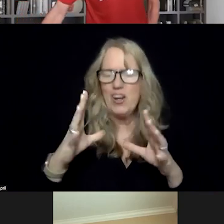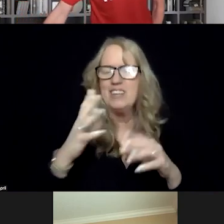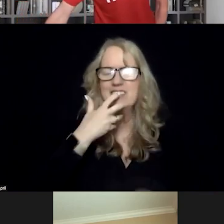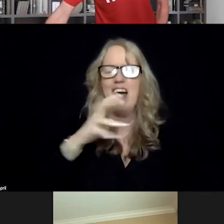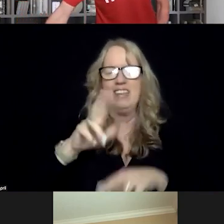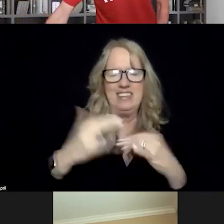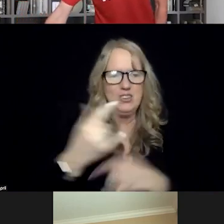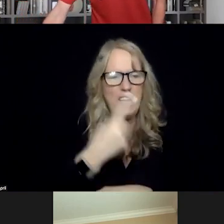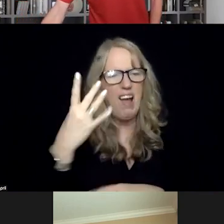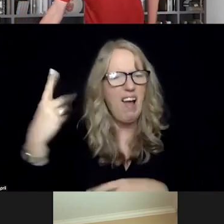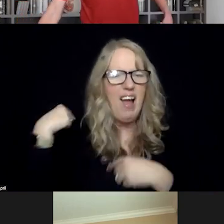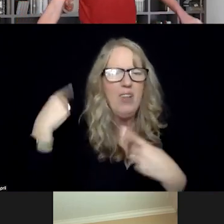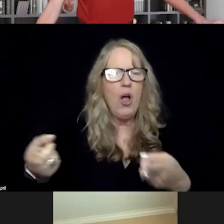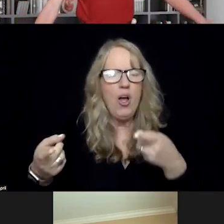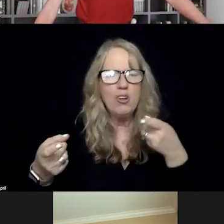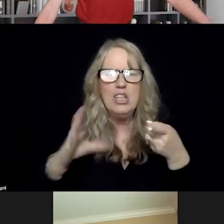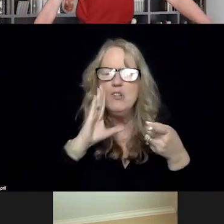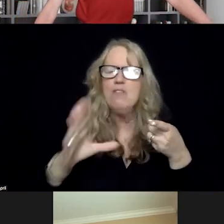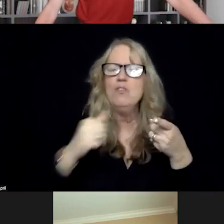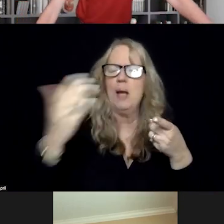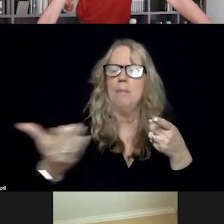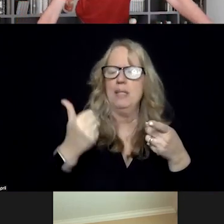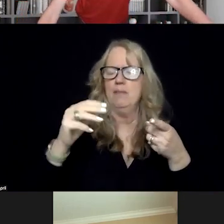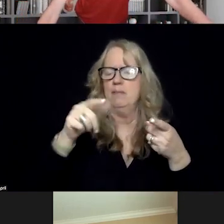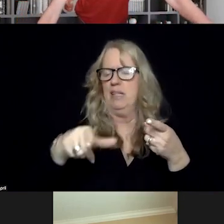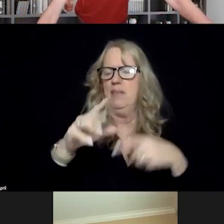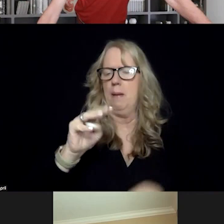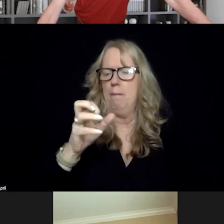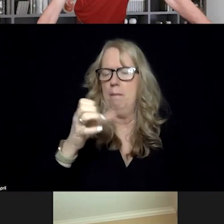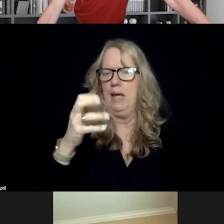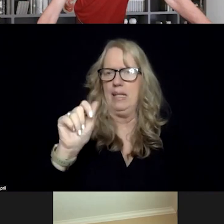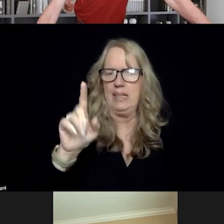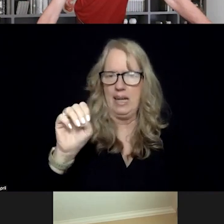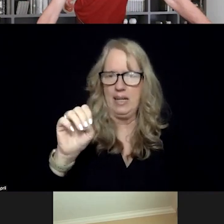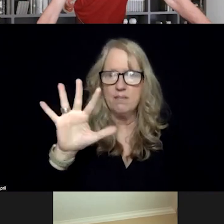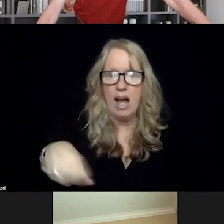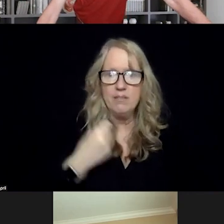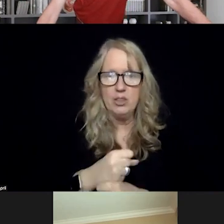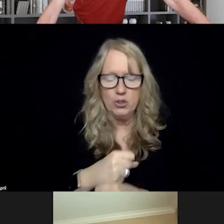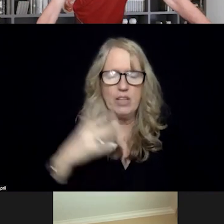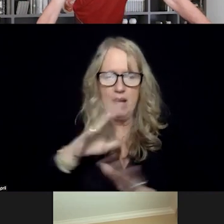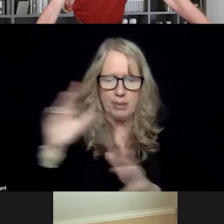YOU BEEN GONE FROM THE MEDICAID DIRECTOR POSITION? >> FIVE YEARS THIS MONTH. CAN YOU BELIEVE THAT?